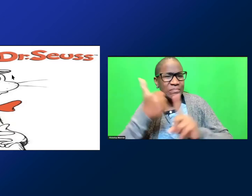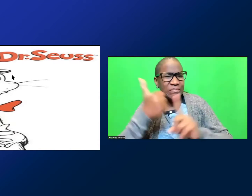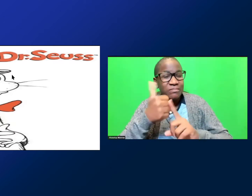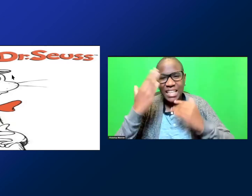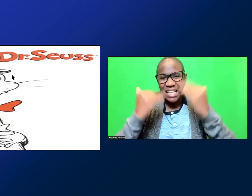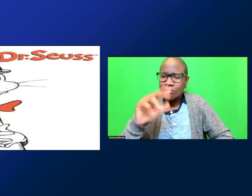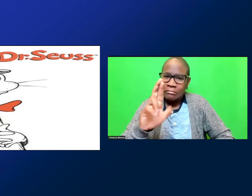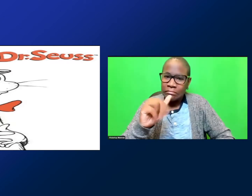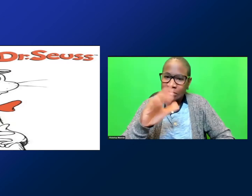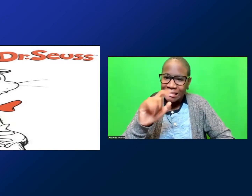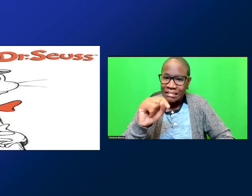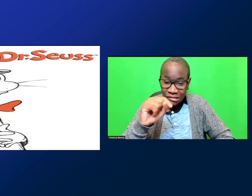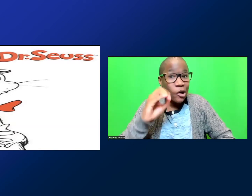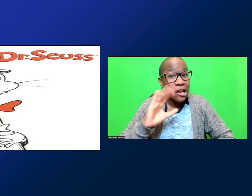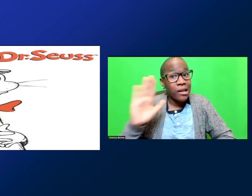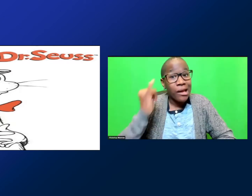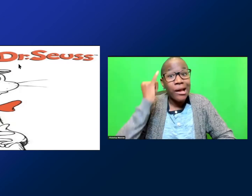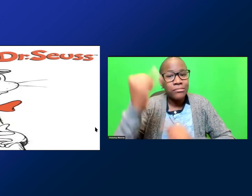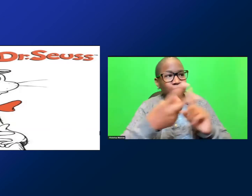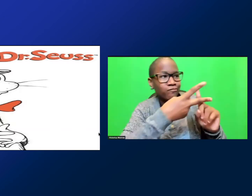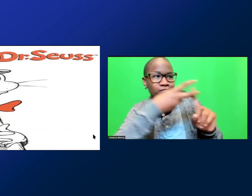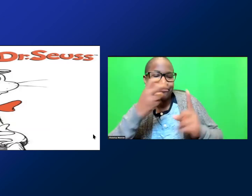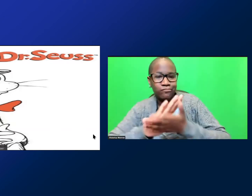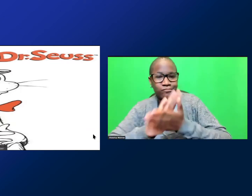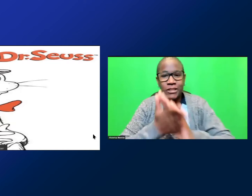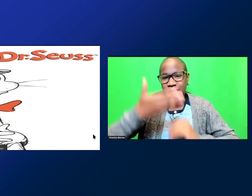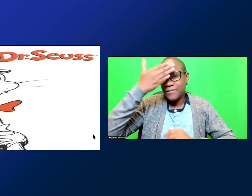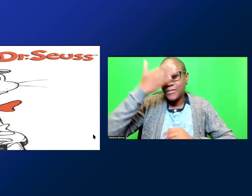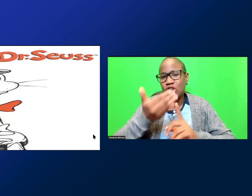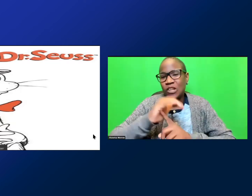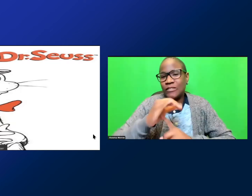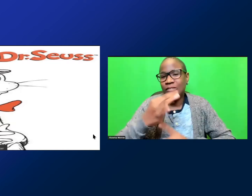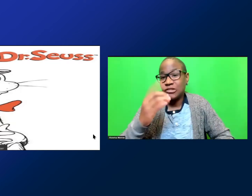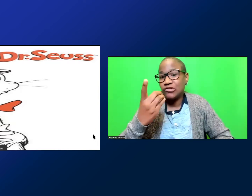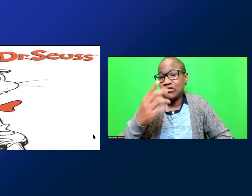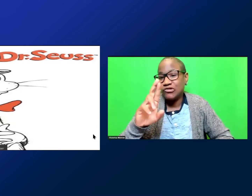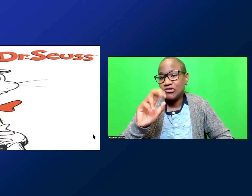is actually a depiction of a common character from minstrel shows where blackface was used and the